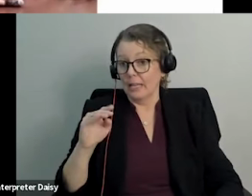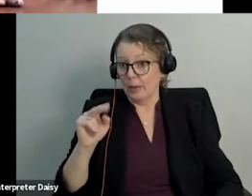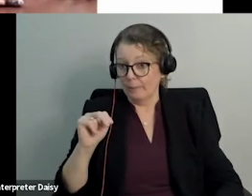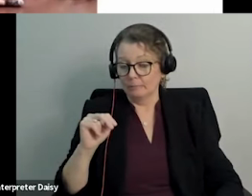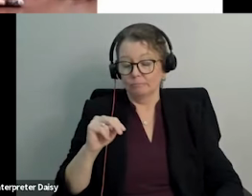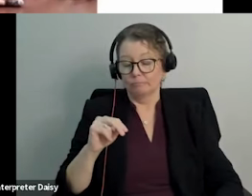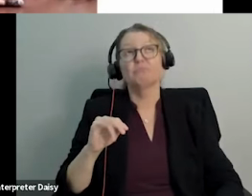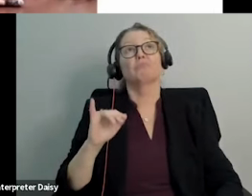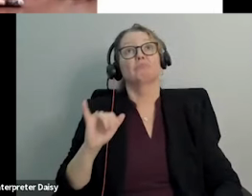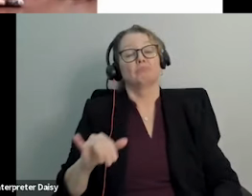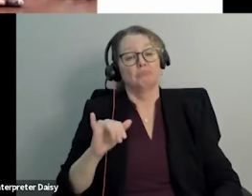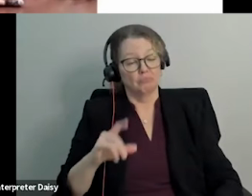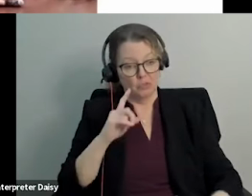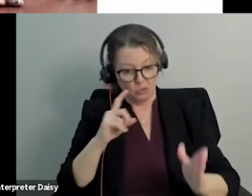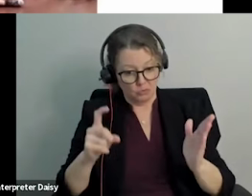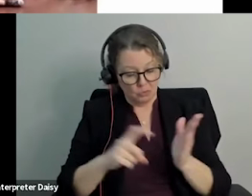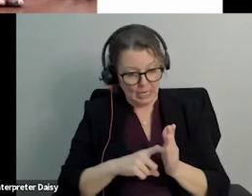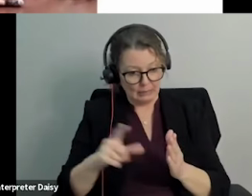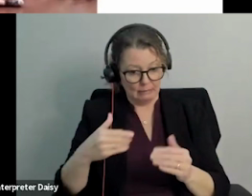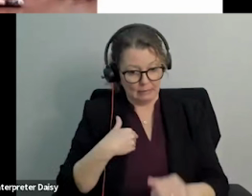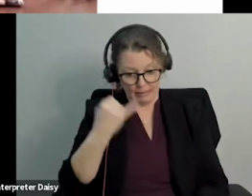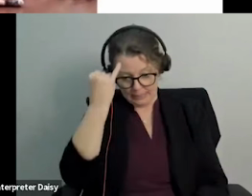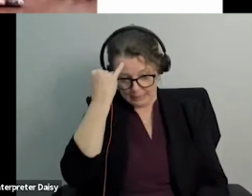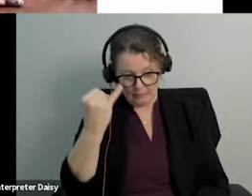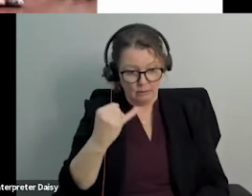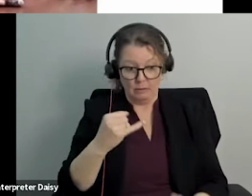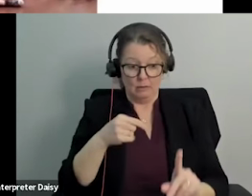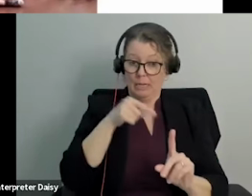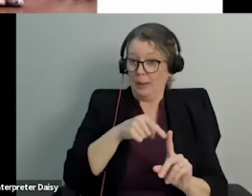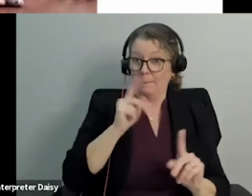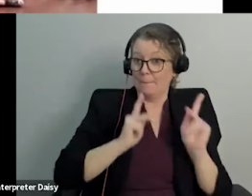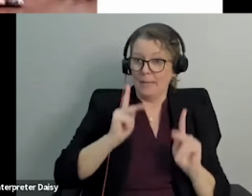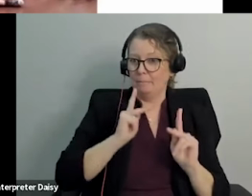they quickly recognized it's not the people, it's the system.